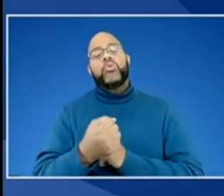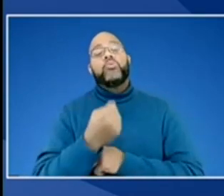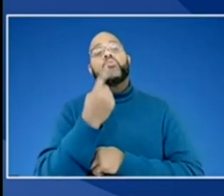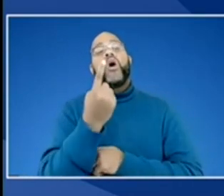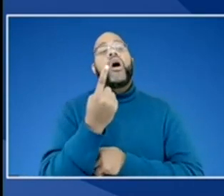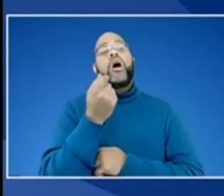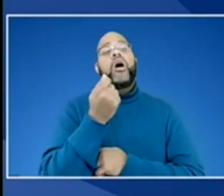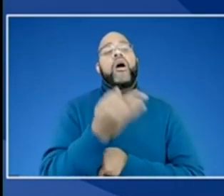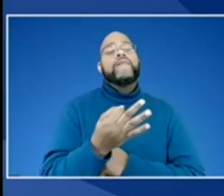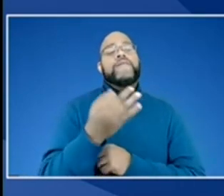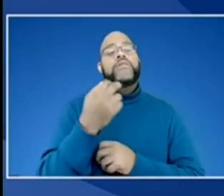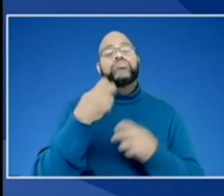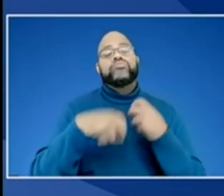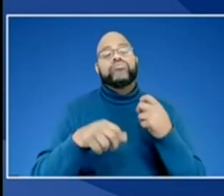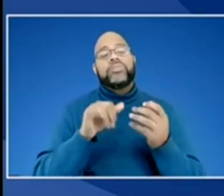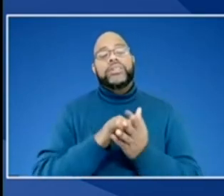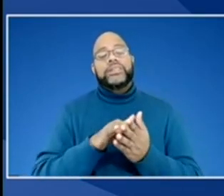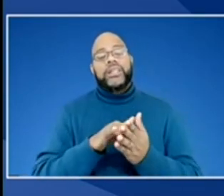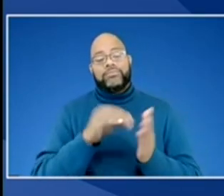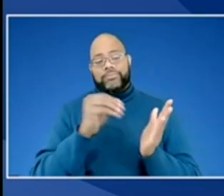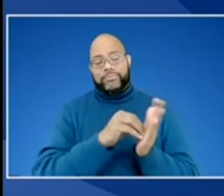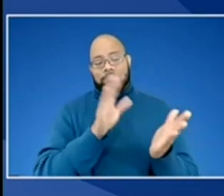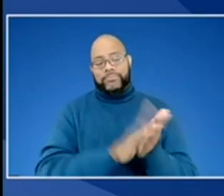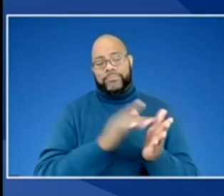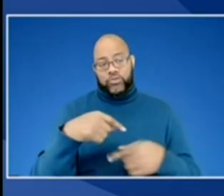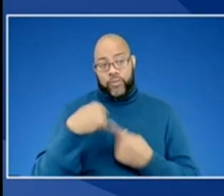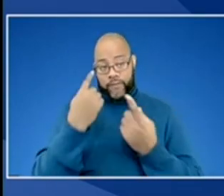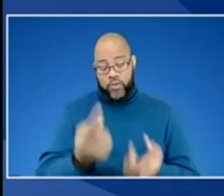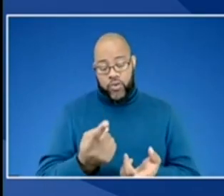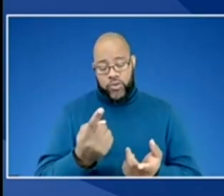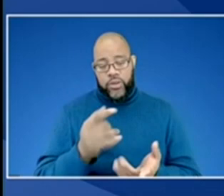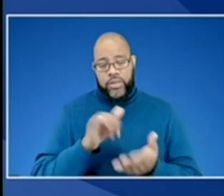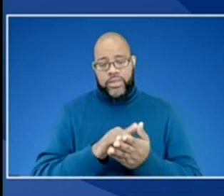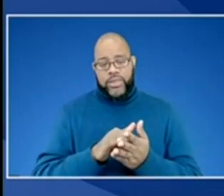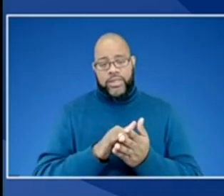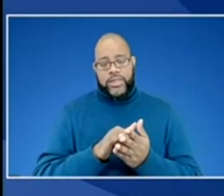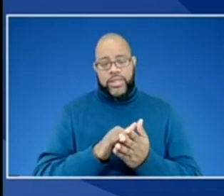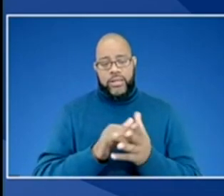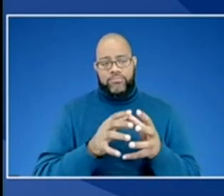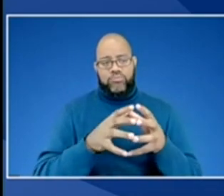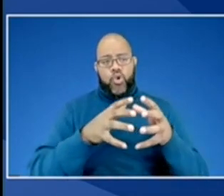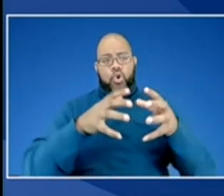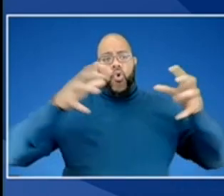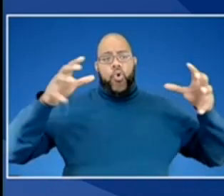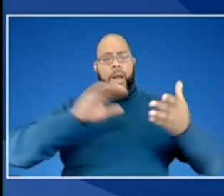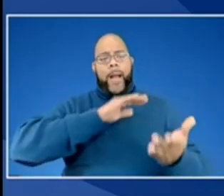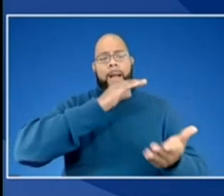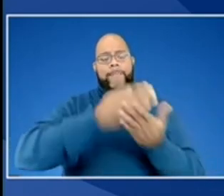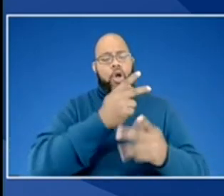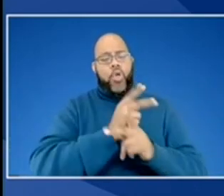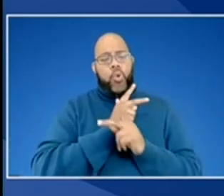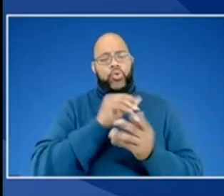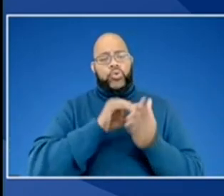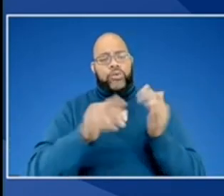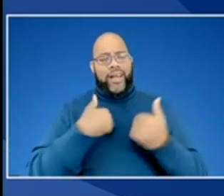hardships that has been cited thus far is the ballooning amount of loan that a student has on the books because of